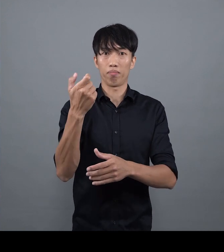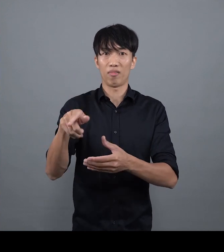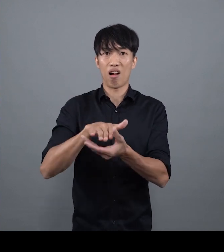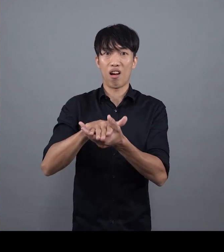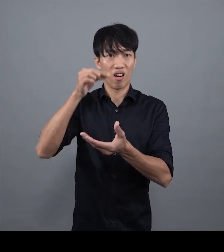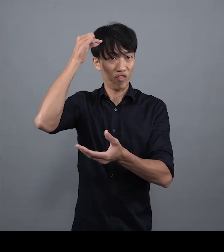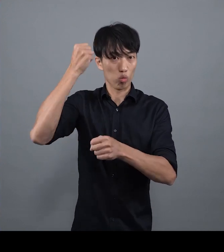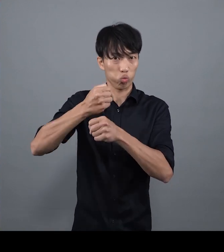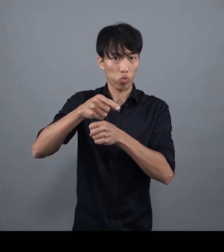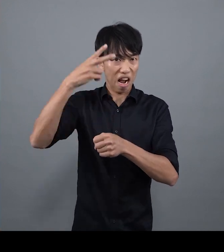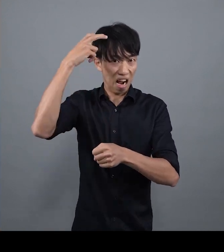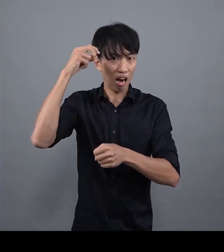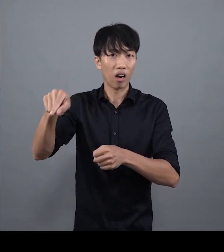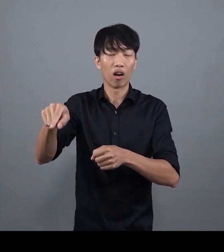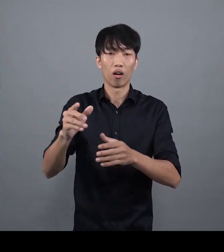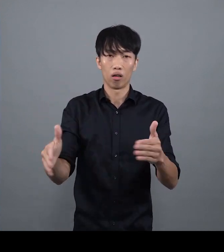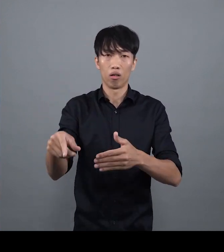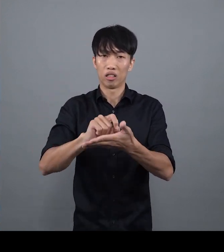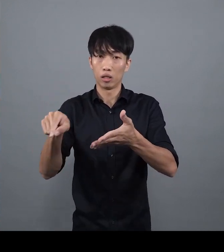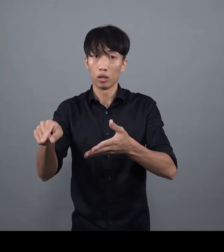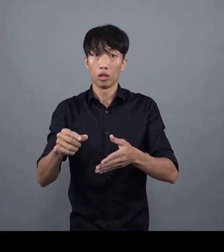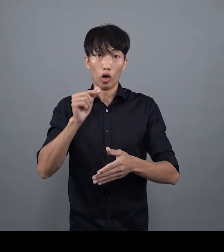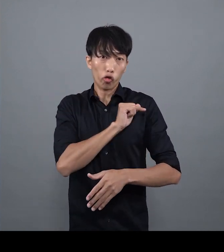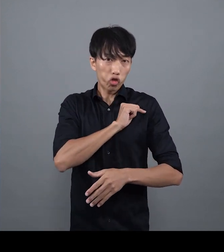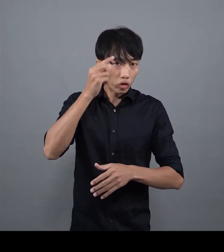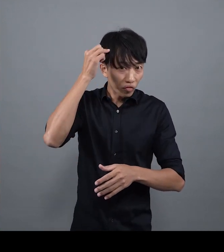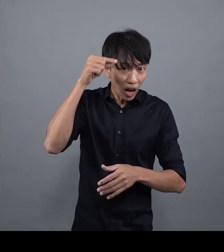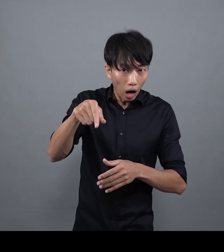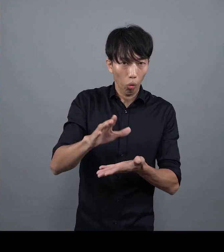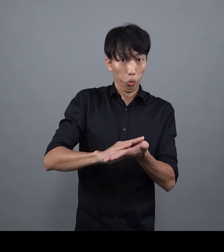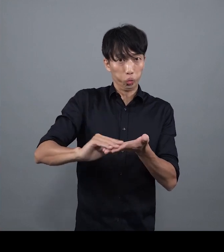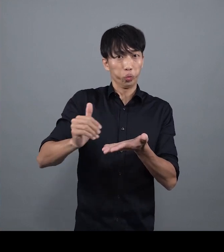I would label these boxes This is a patch of grey hair It’s totally clean